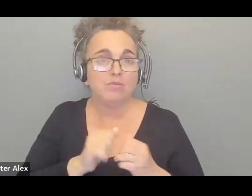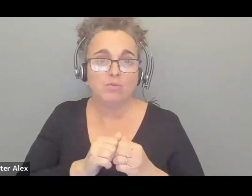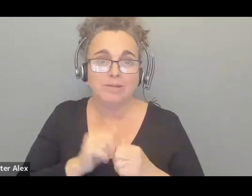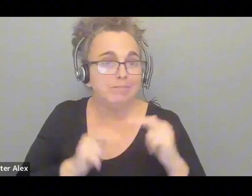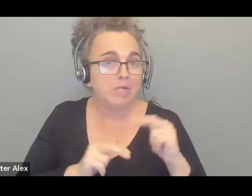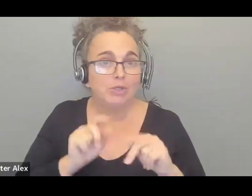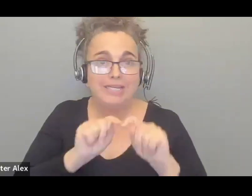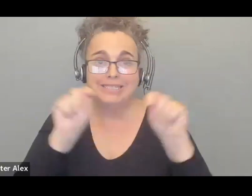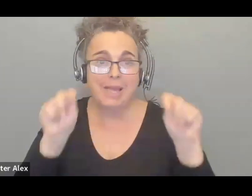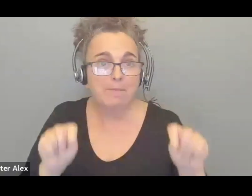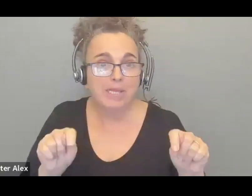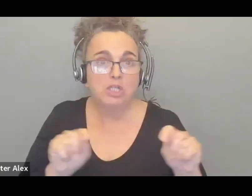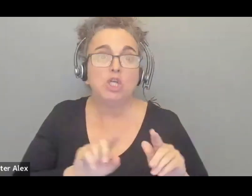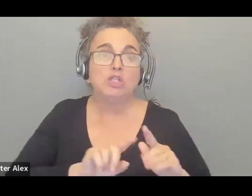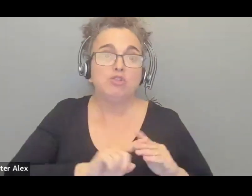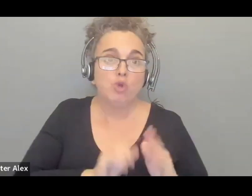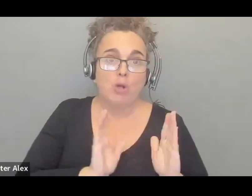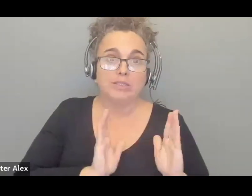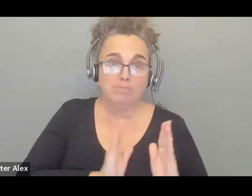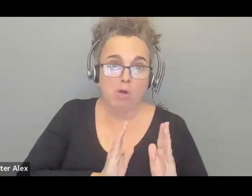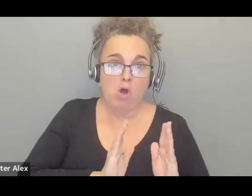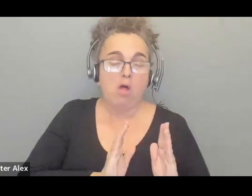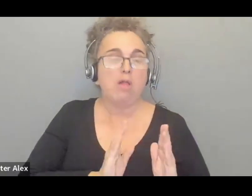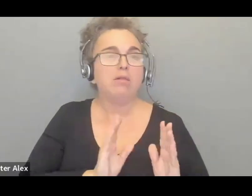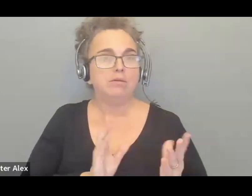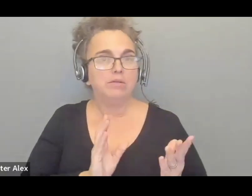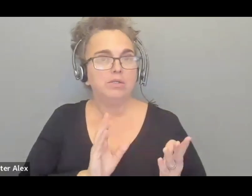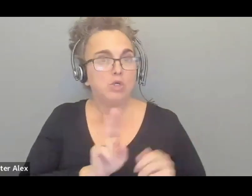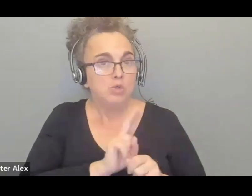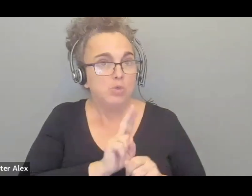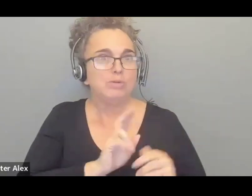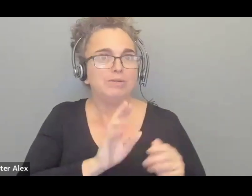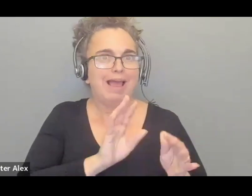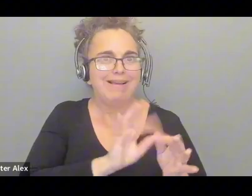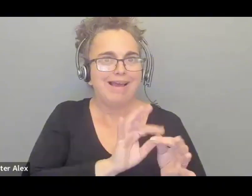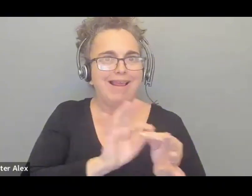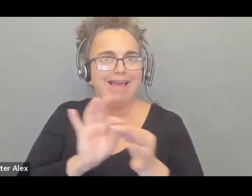start small and build templates and use what's been and and connect with the broader community.